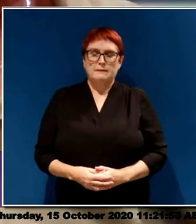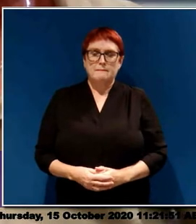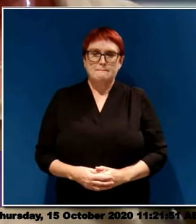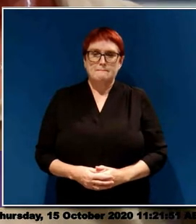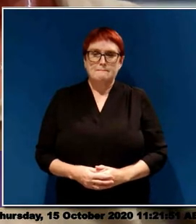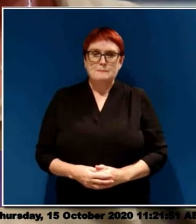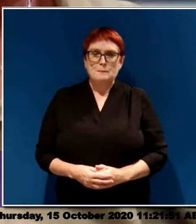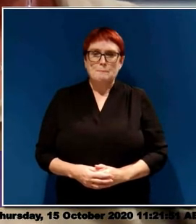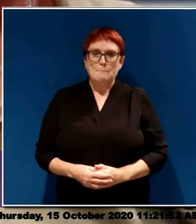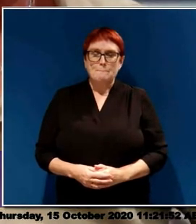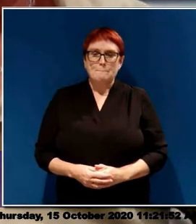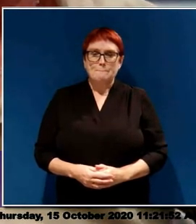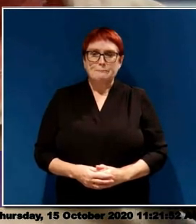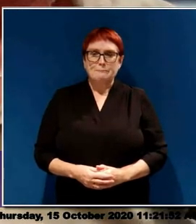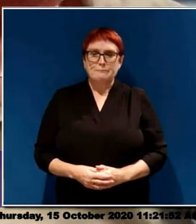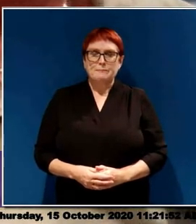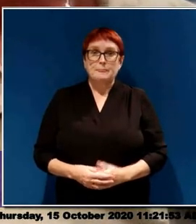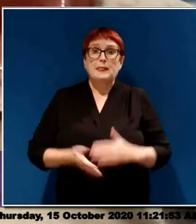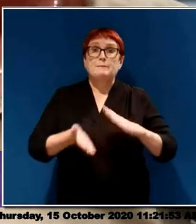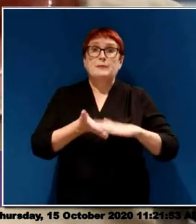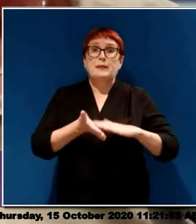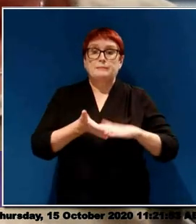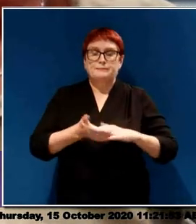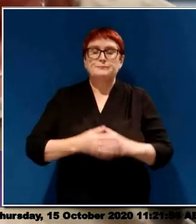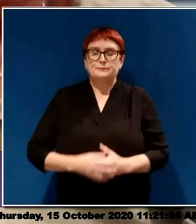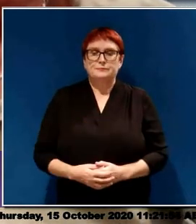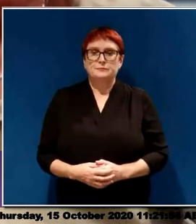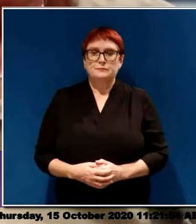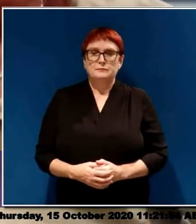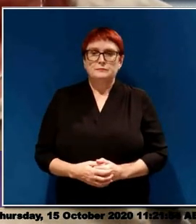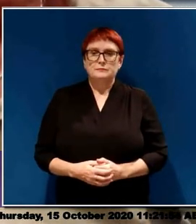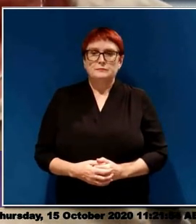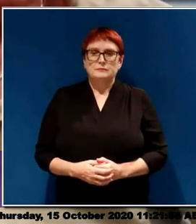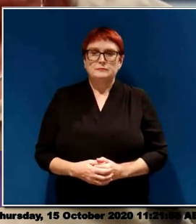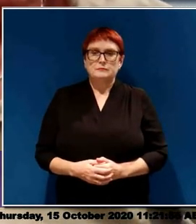I think you need - the Commission needs to understand